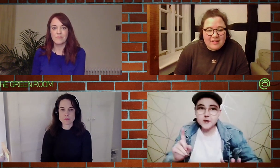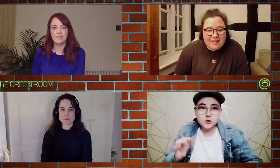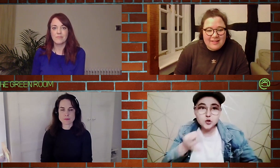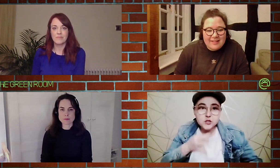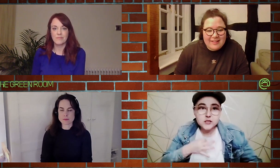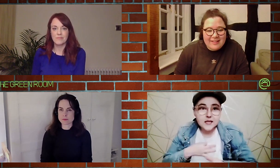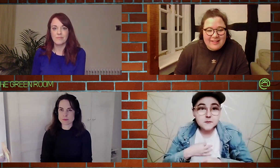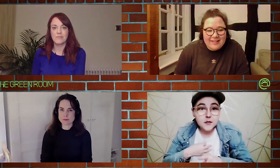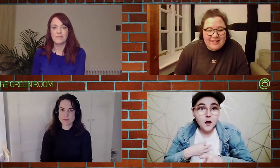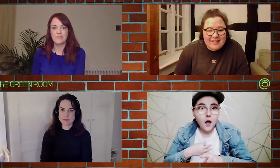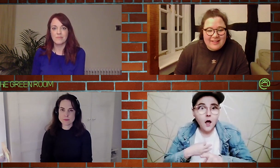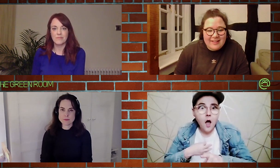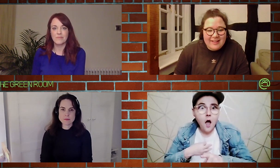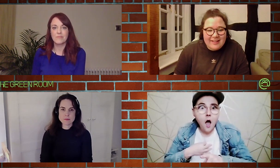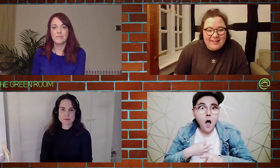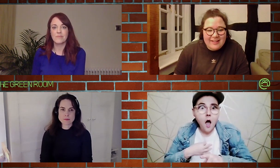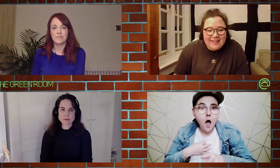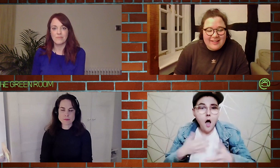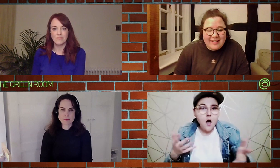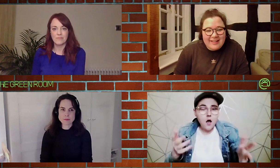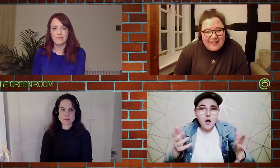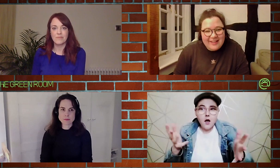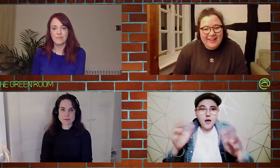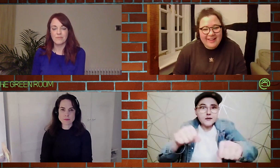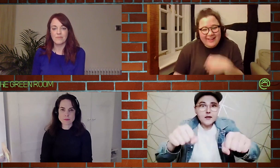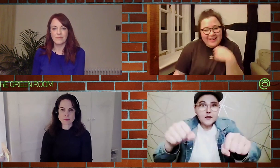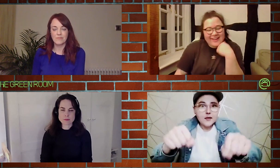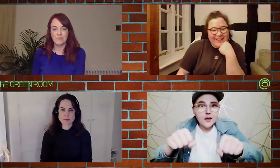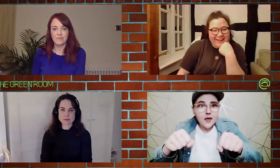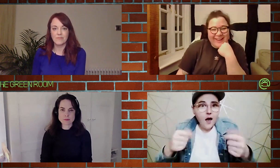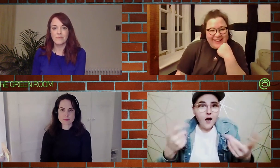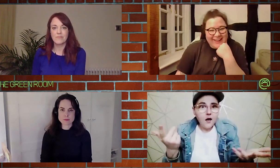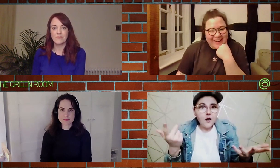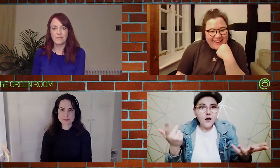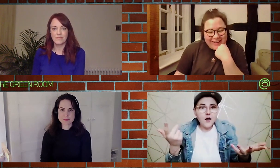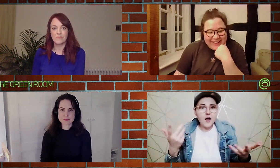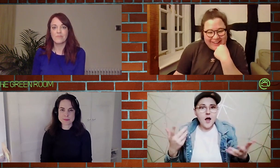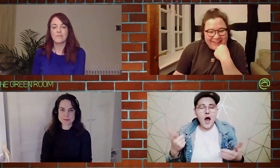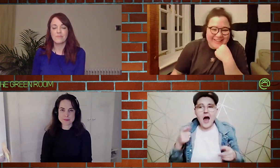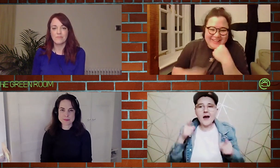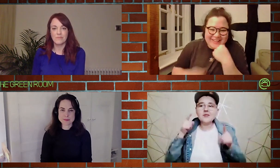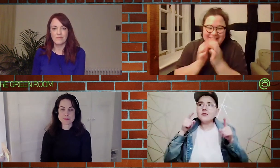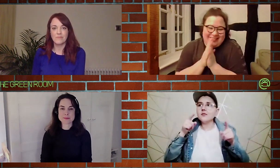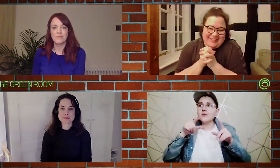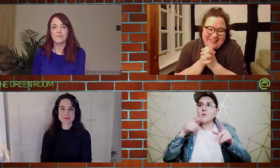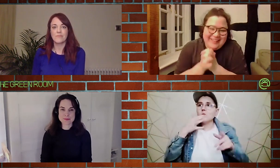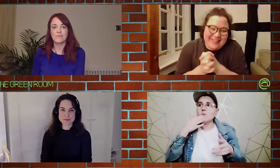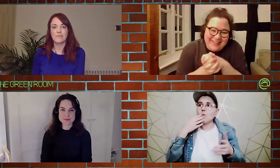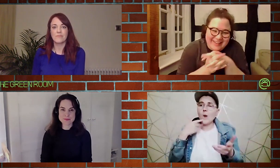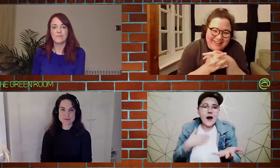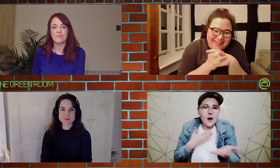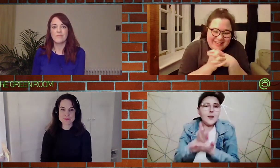what would you like to make sure that it will flatten your chest a bit in order to take that role on? And I thought she gets it!